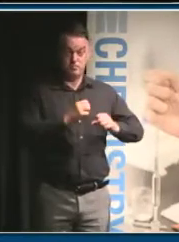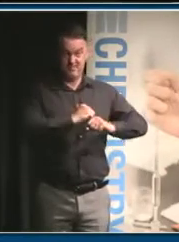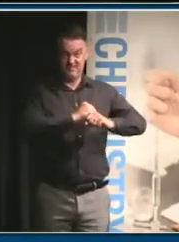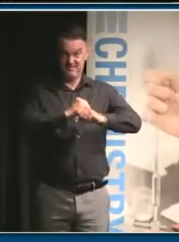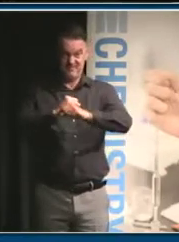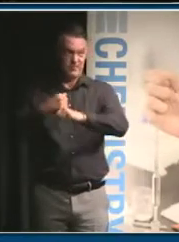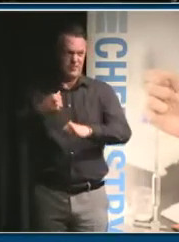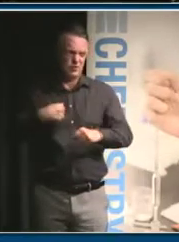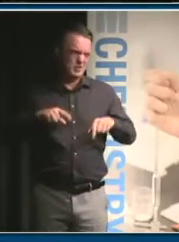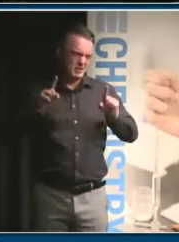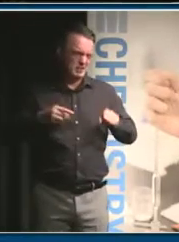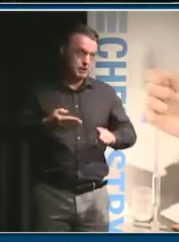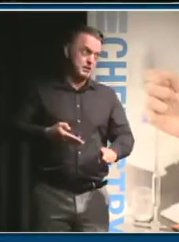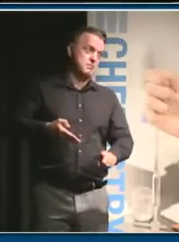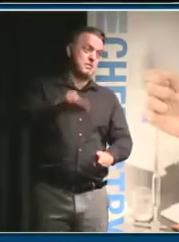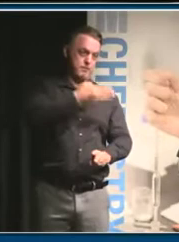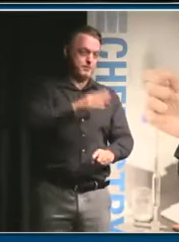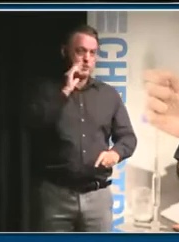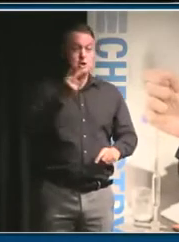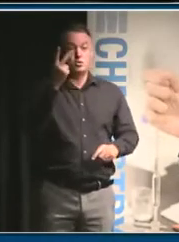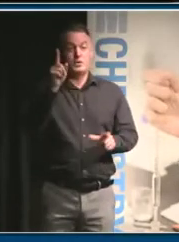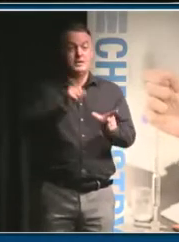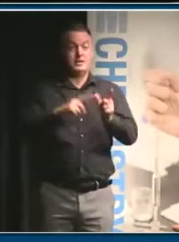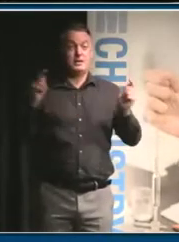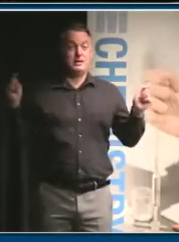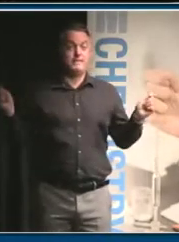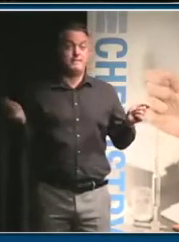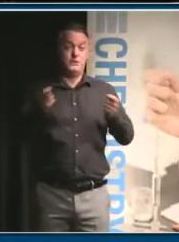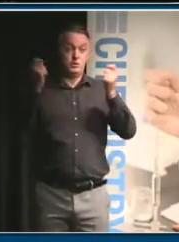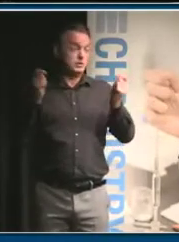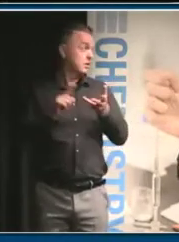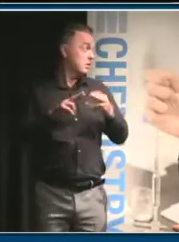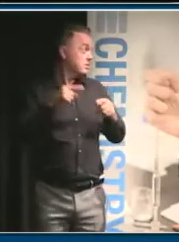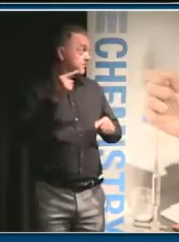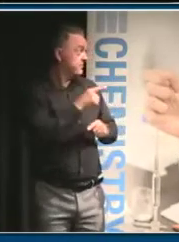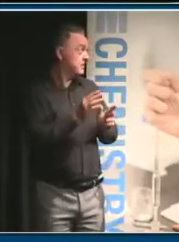it longer before that but this is the 20th anniversary of the book and I like to say